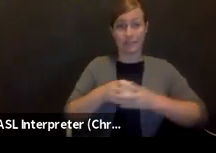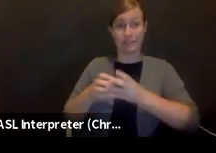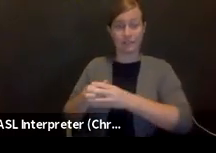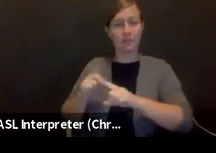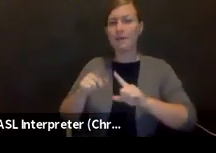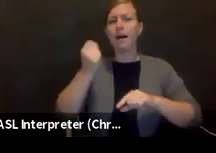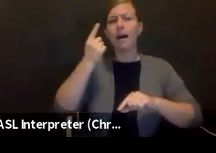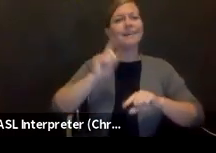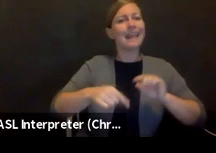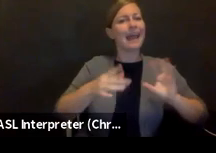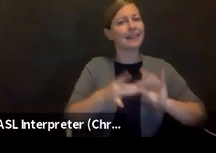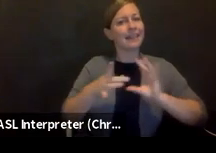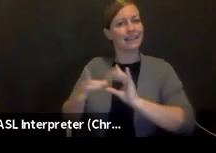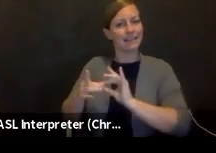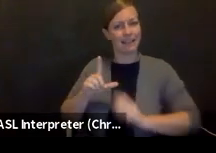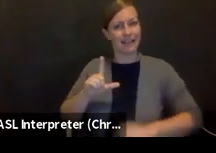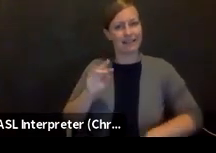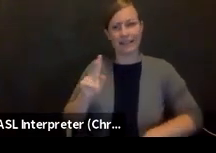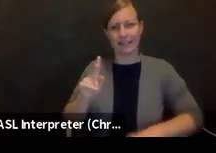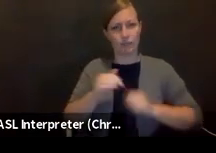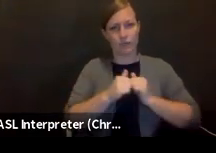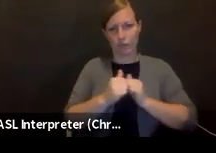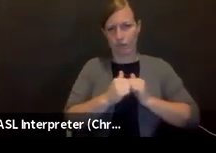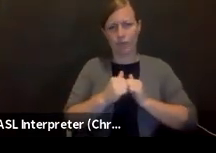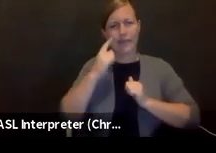ESD 112 --Kristina Wambold: Okay, I'll go double check on that. Okay. ESD 189 - Amy Colburn: Sure, yeah.